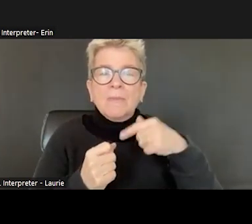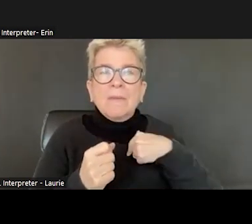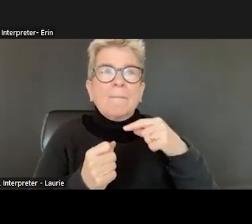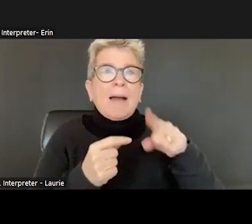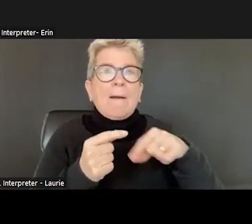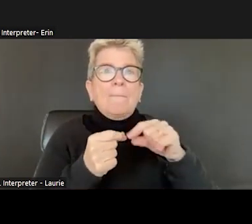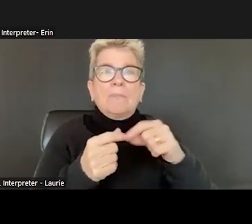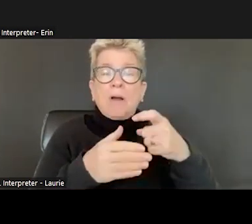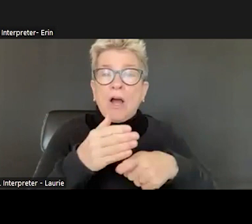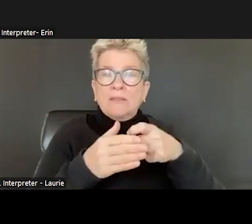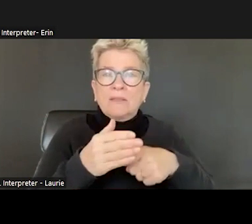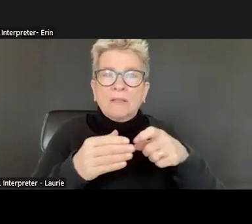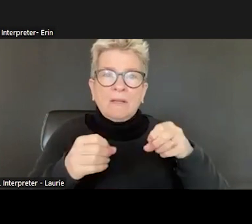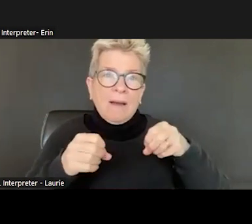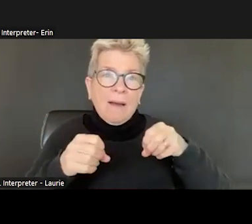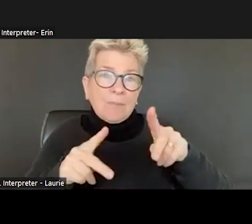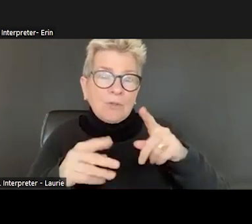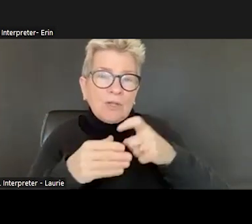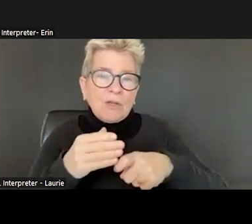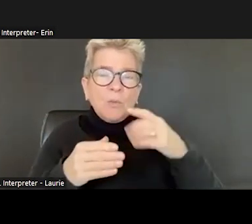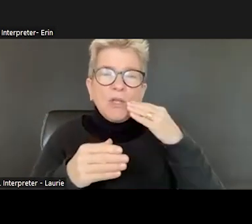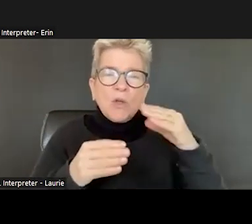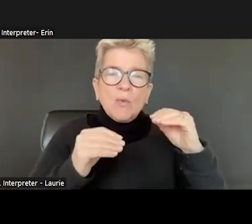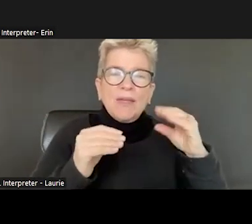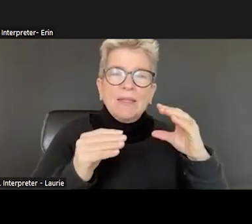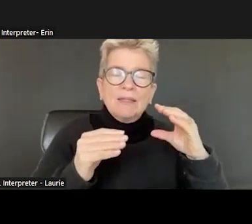students are giving up something. And we know that teachers are